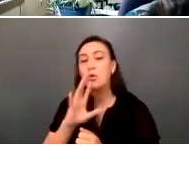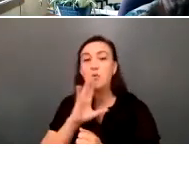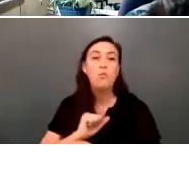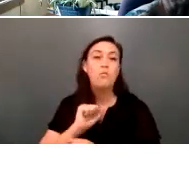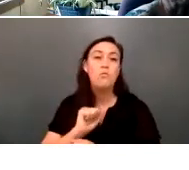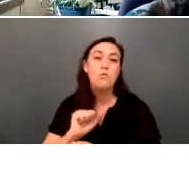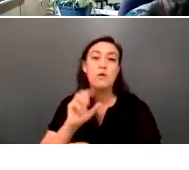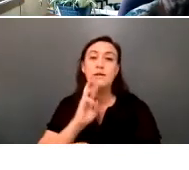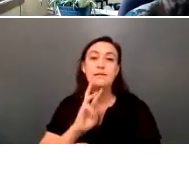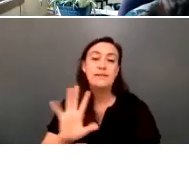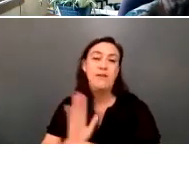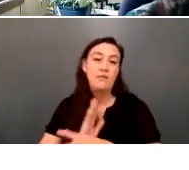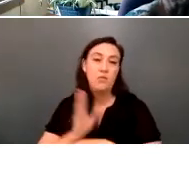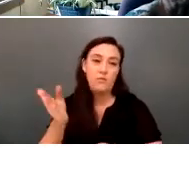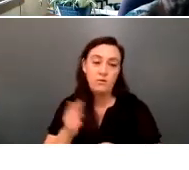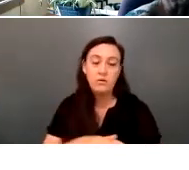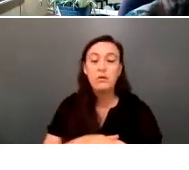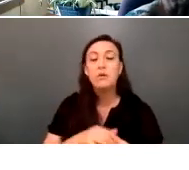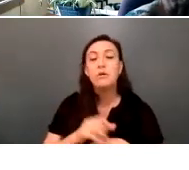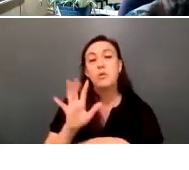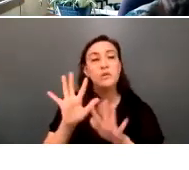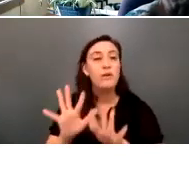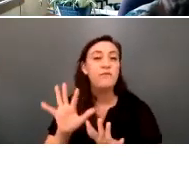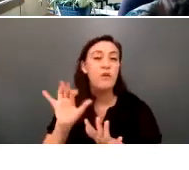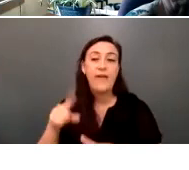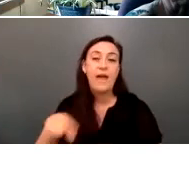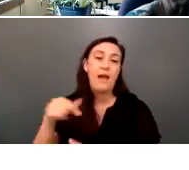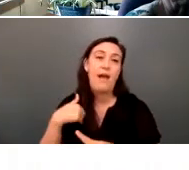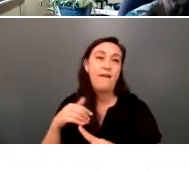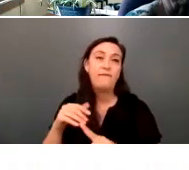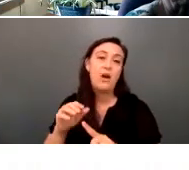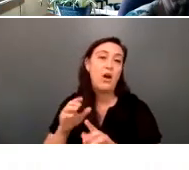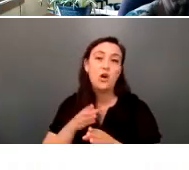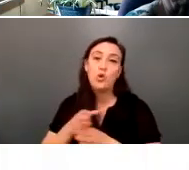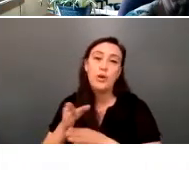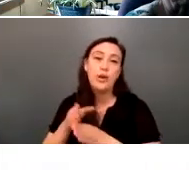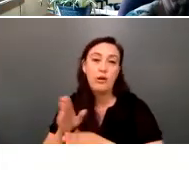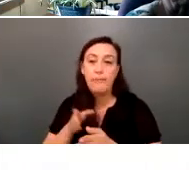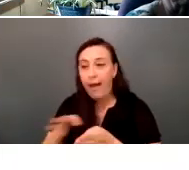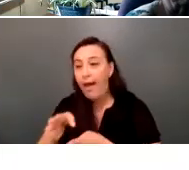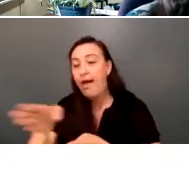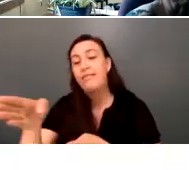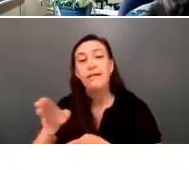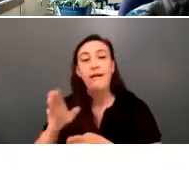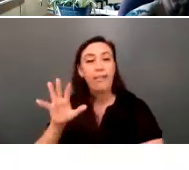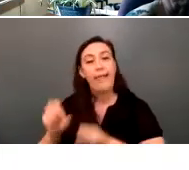So that's wonderful that there is a career path and ladder for people providing 245 D license services.